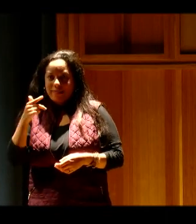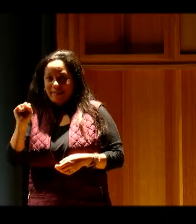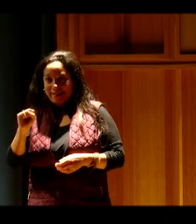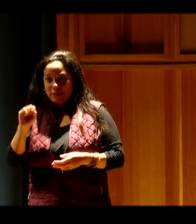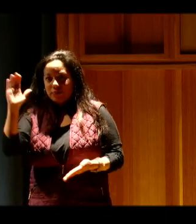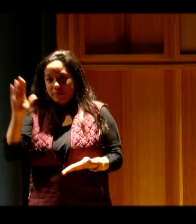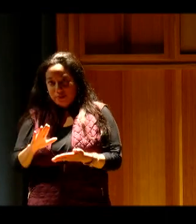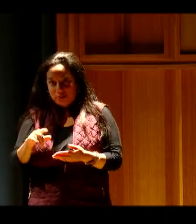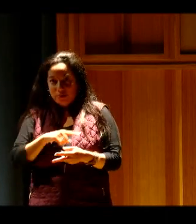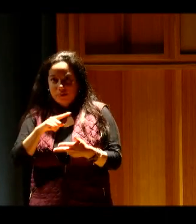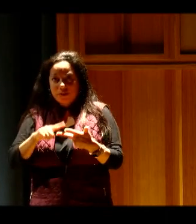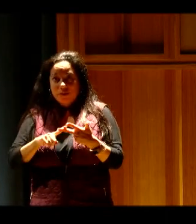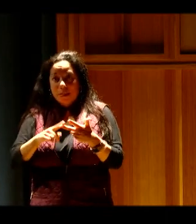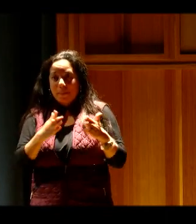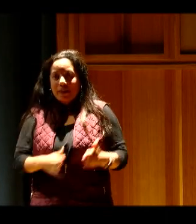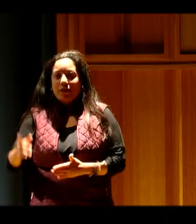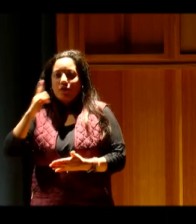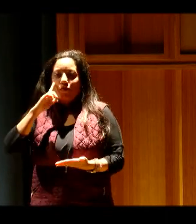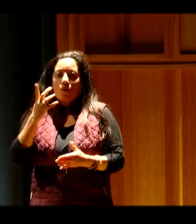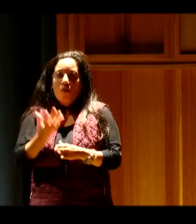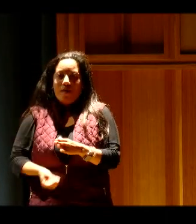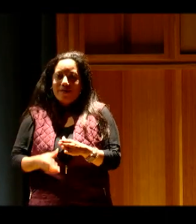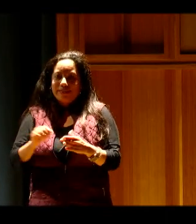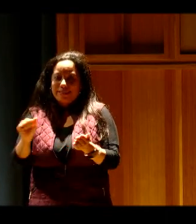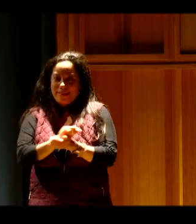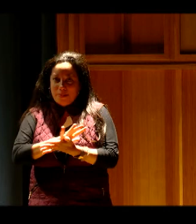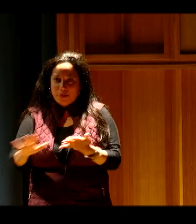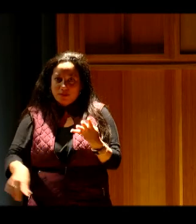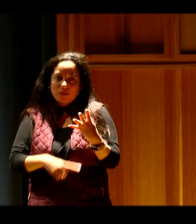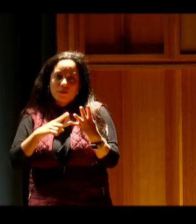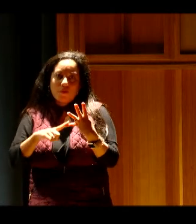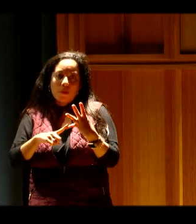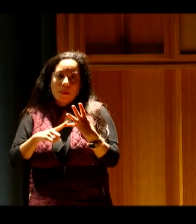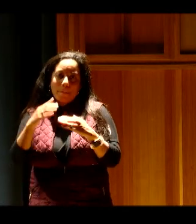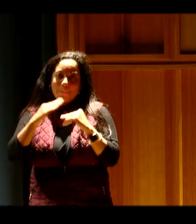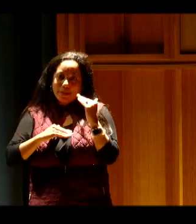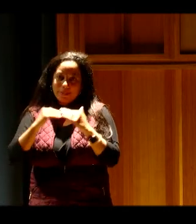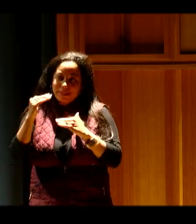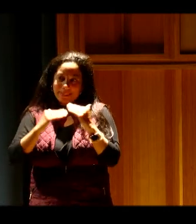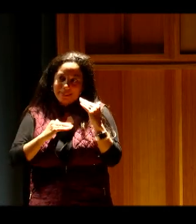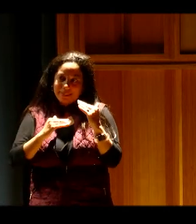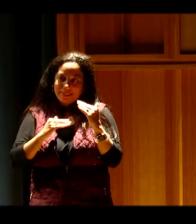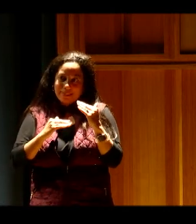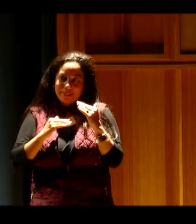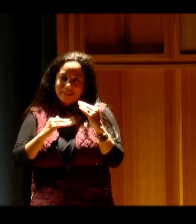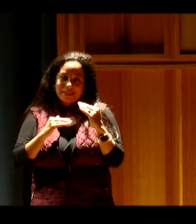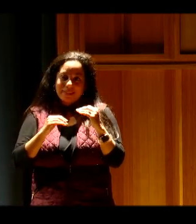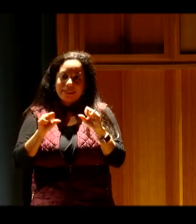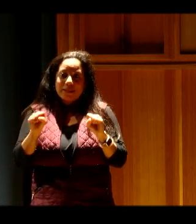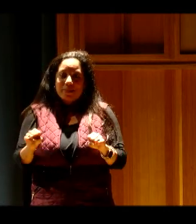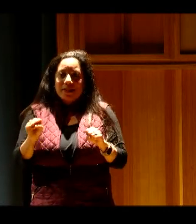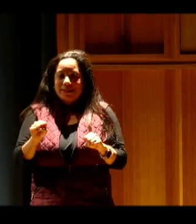Three: planning for loss and damage. And four: building ambition and capacity in communities to deal with climate change.